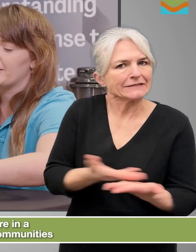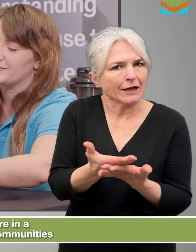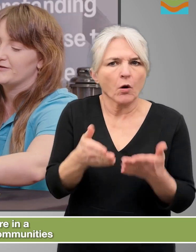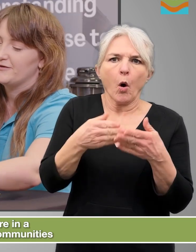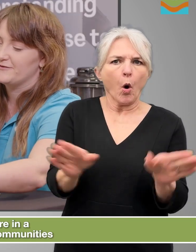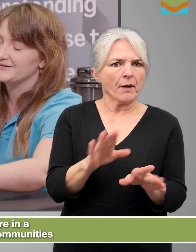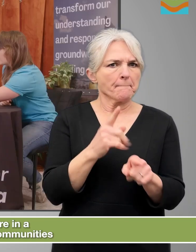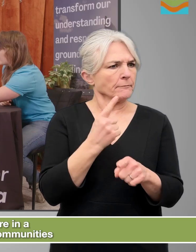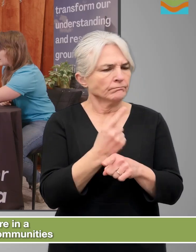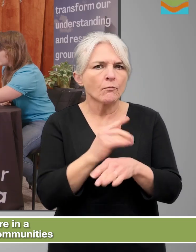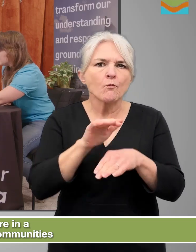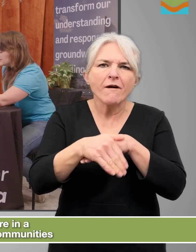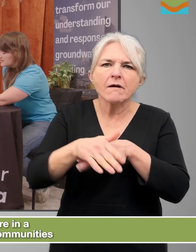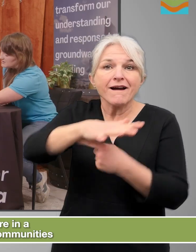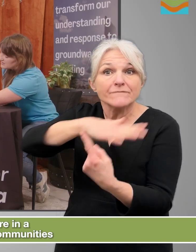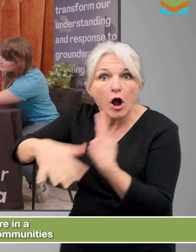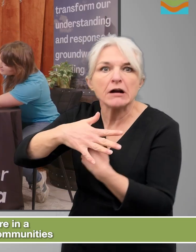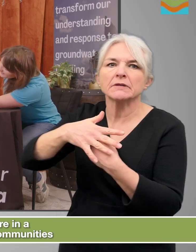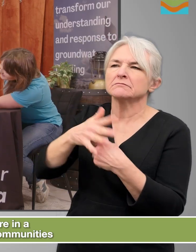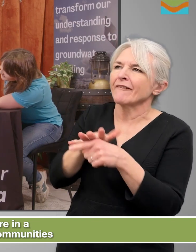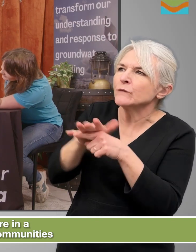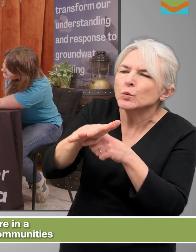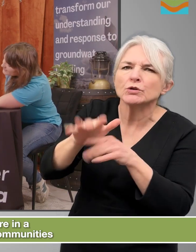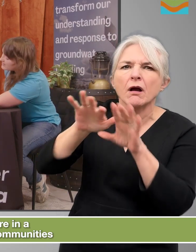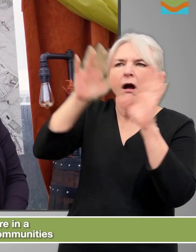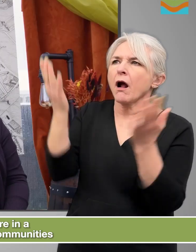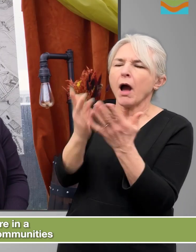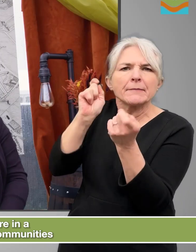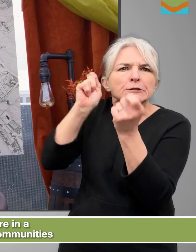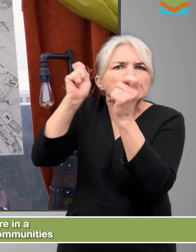our environment and our future in a climate changed world with our communities